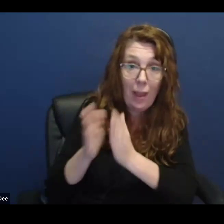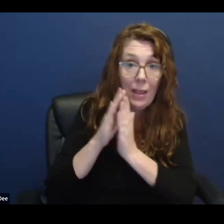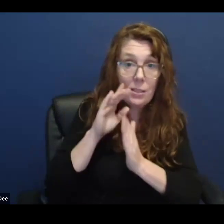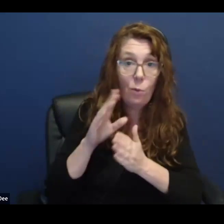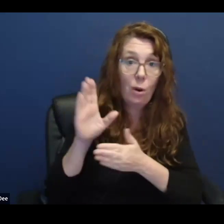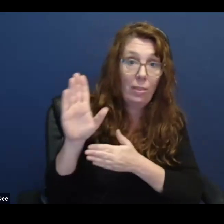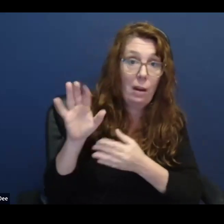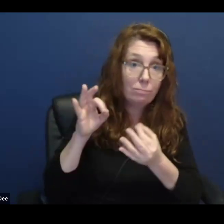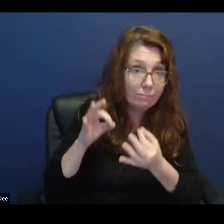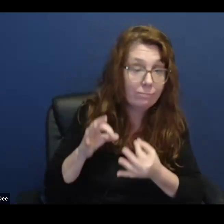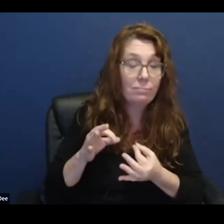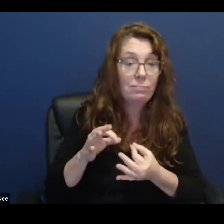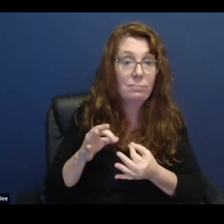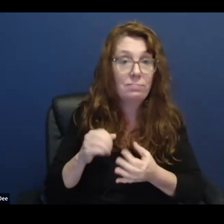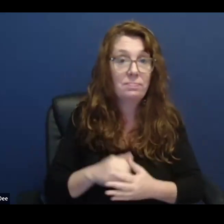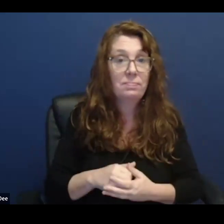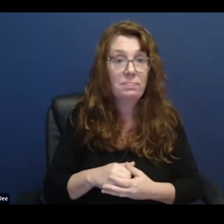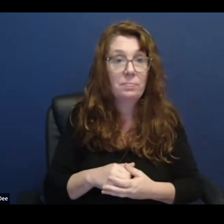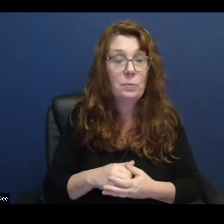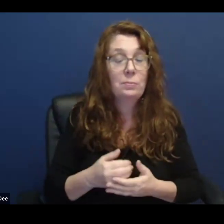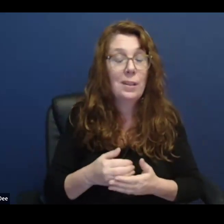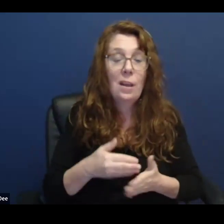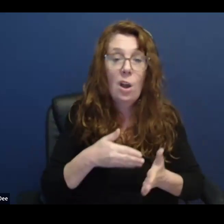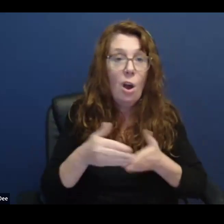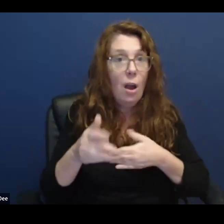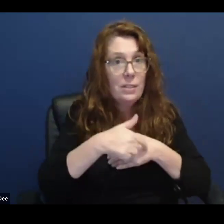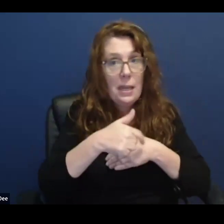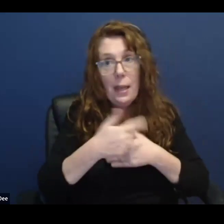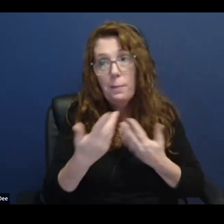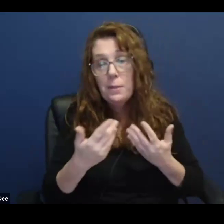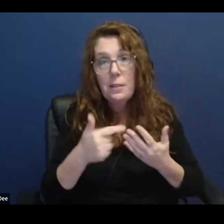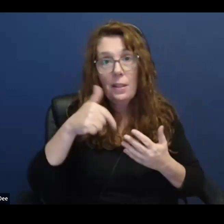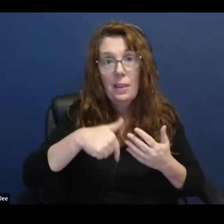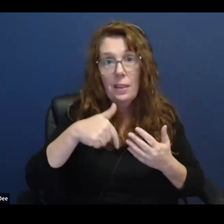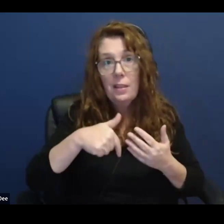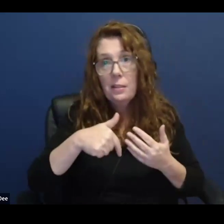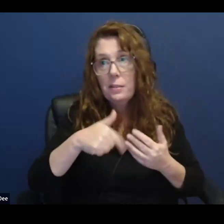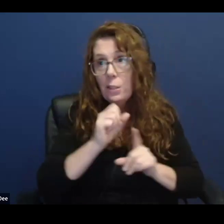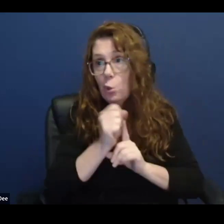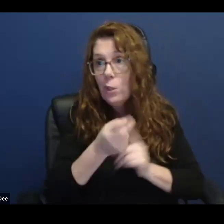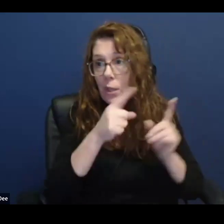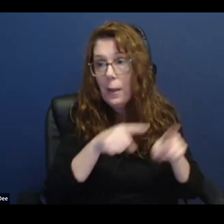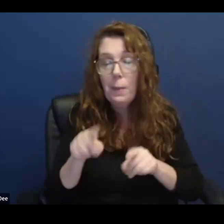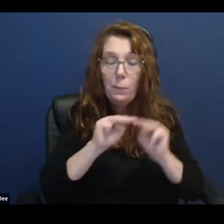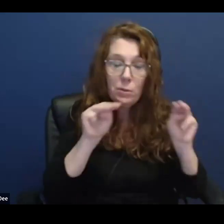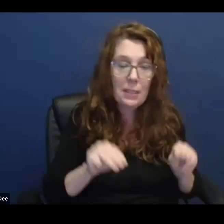great first impulse. Too often in these kinds of circumstances, museums or universities will